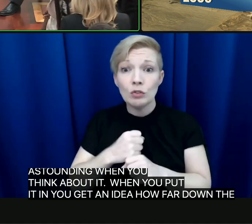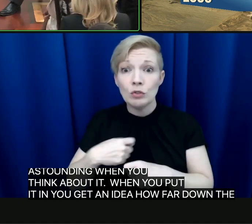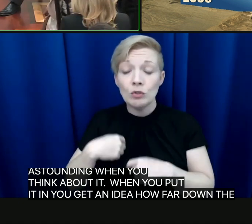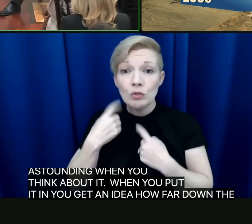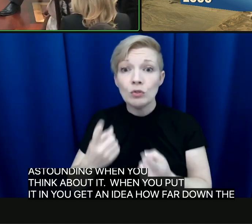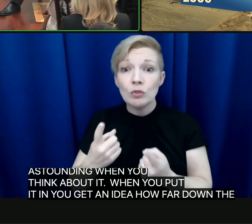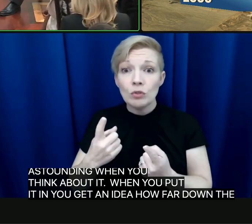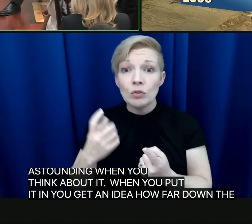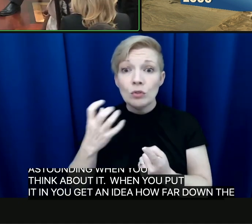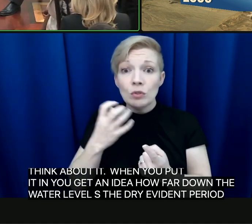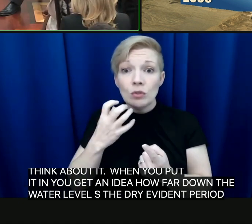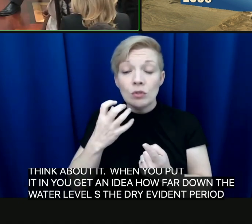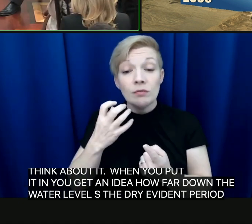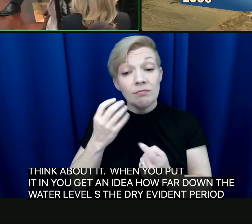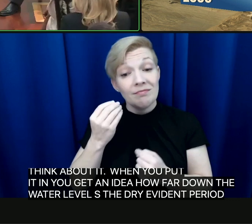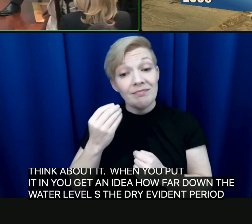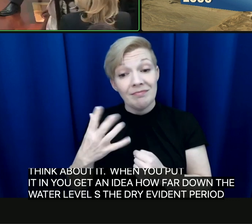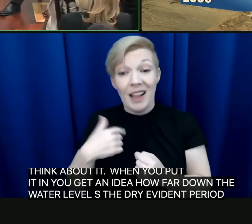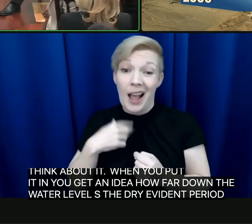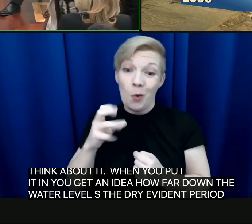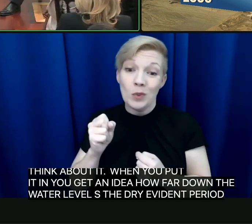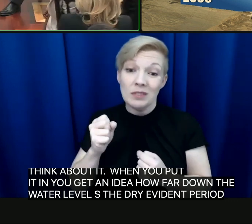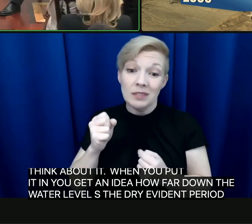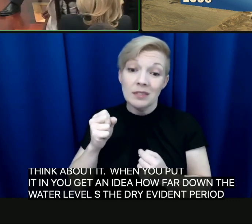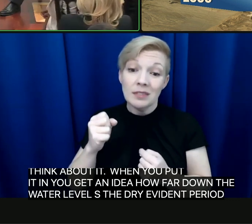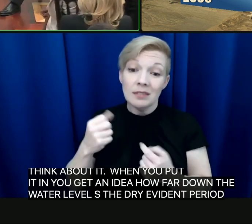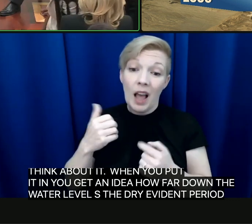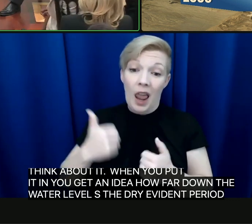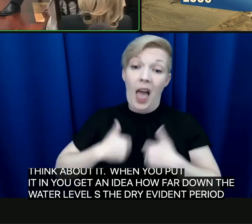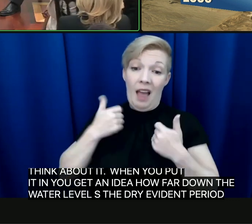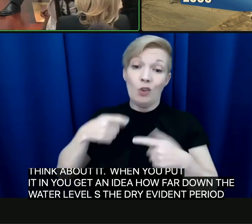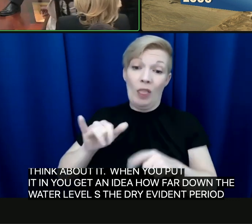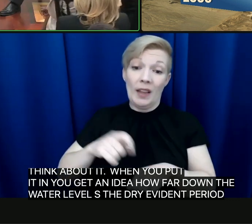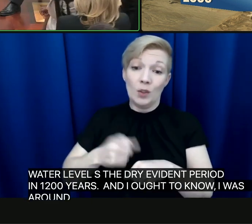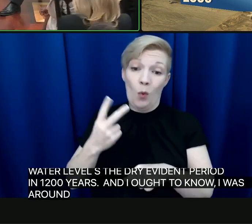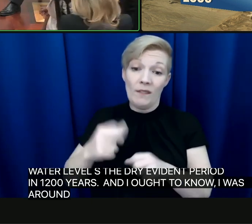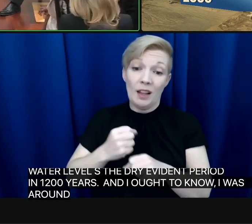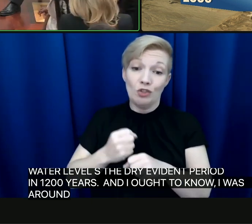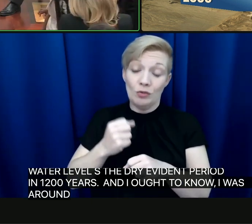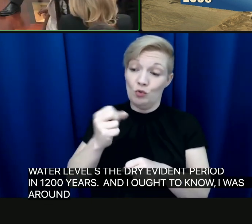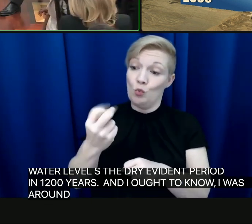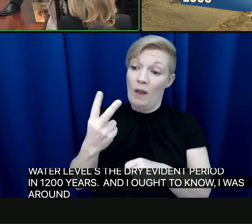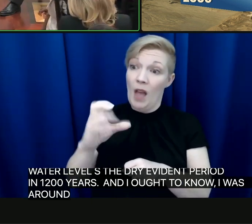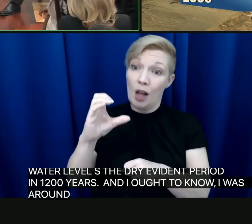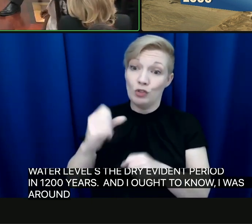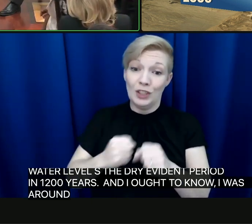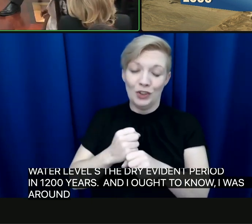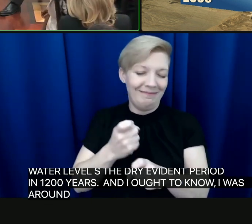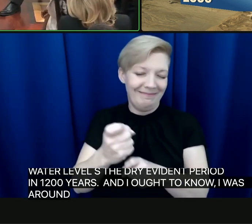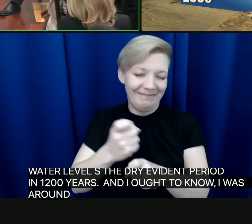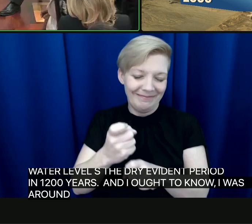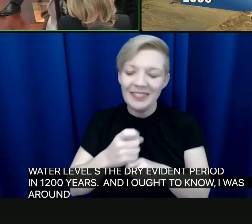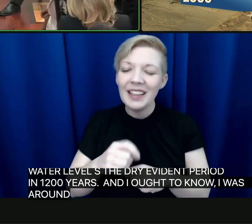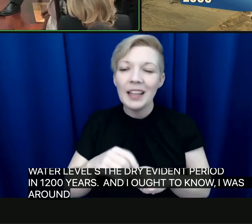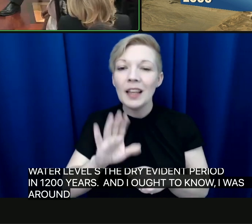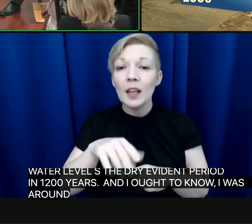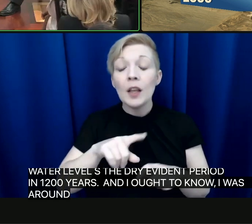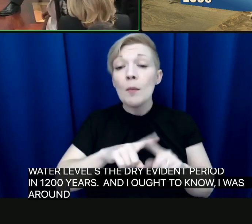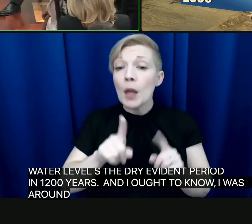And I ought to know, because I was around that summer. So, you know, it's and you know, these are bread and butter issues.